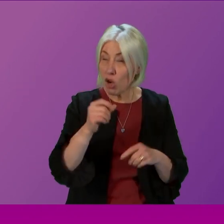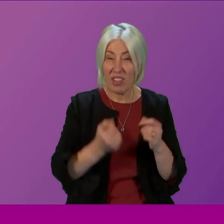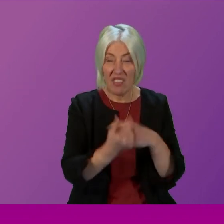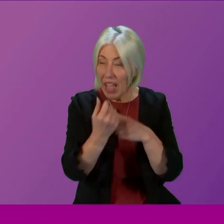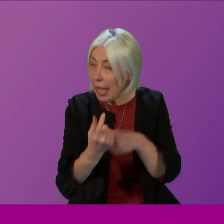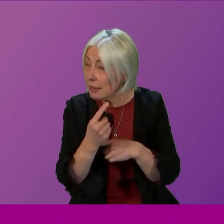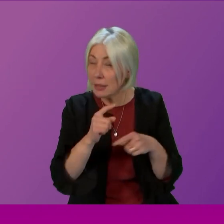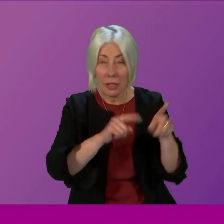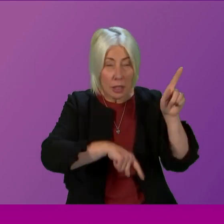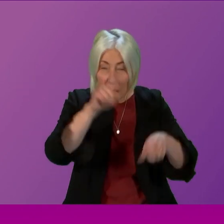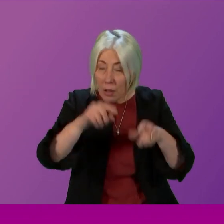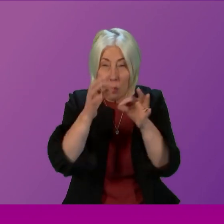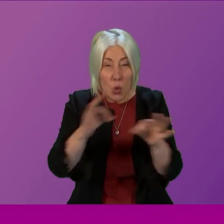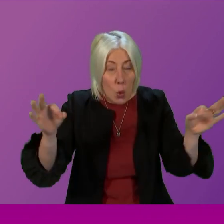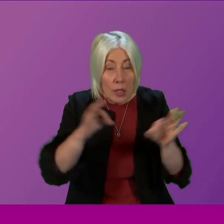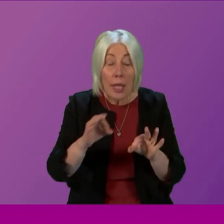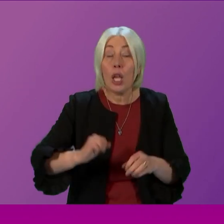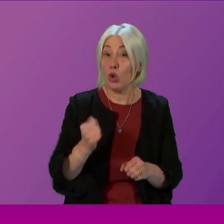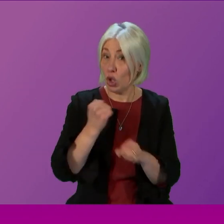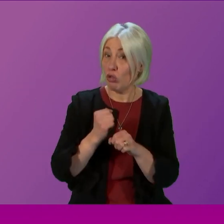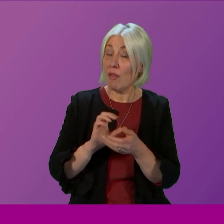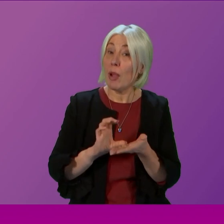I am delighted that the Scottish Government continues to support the festival through